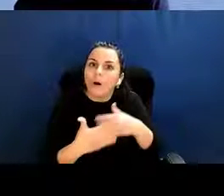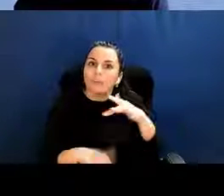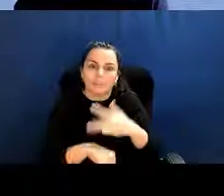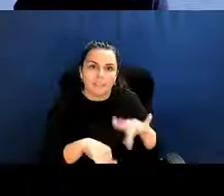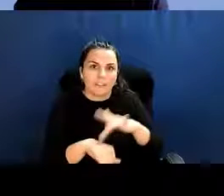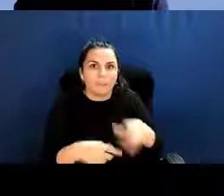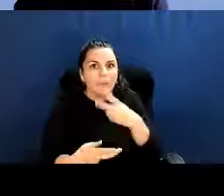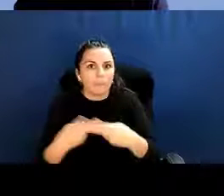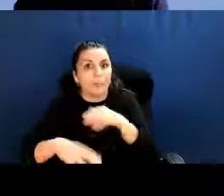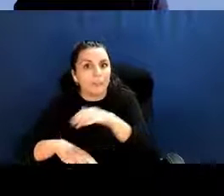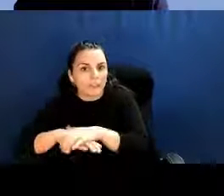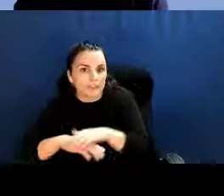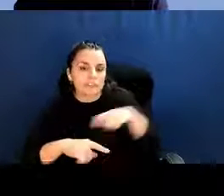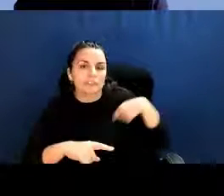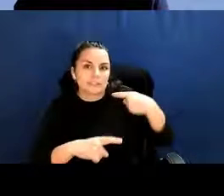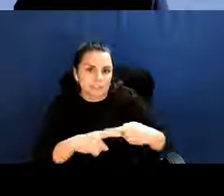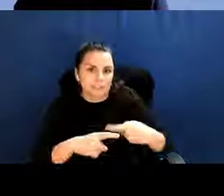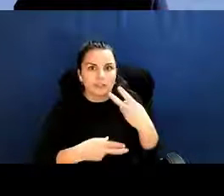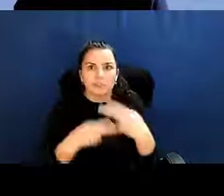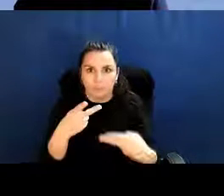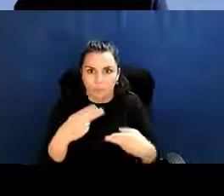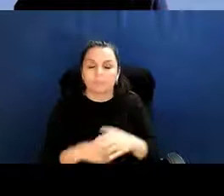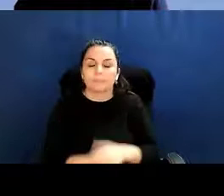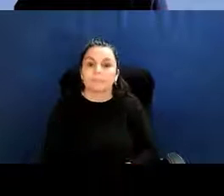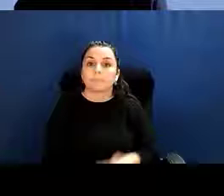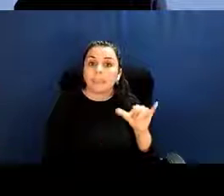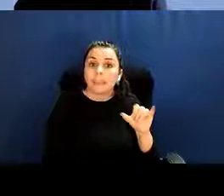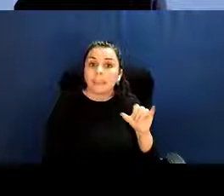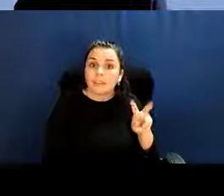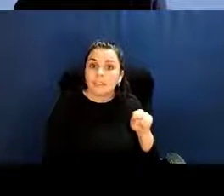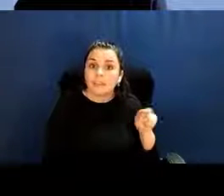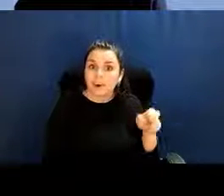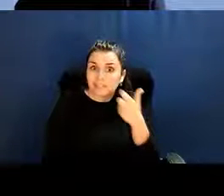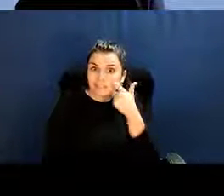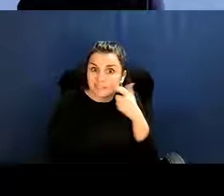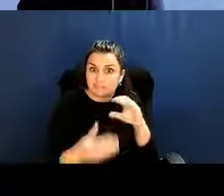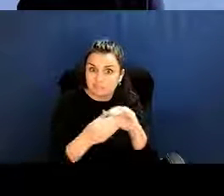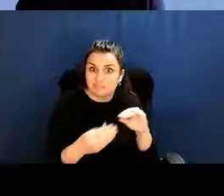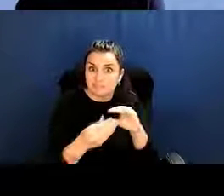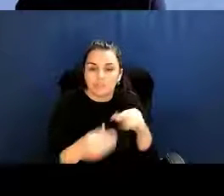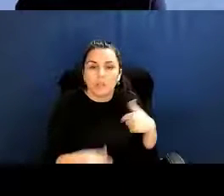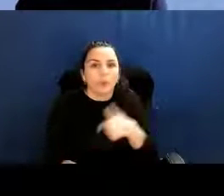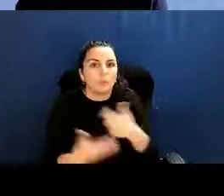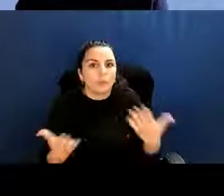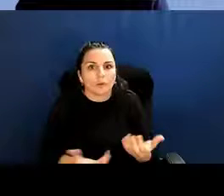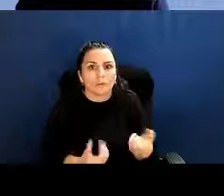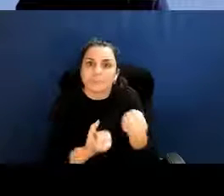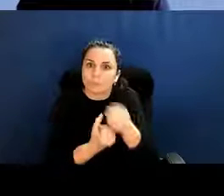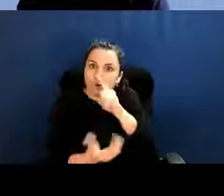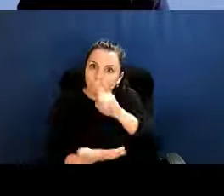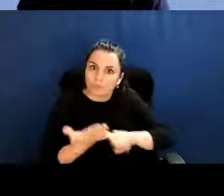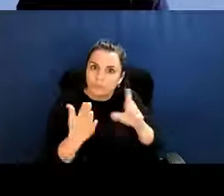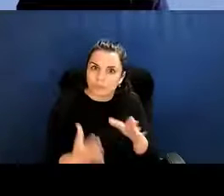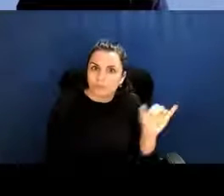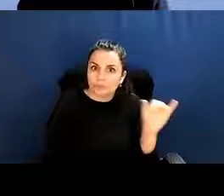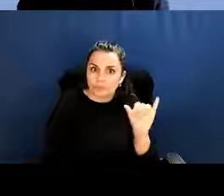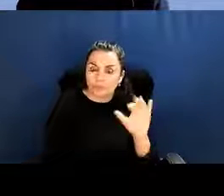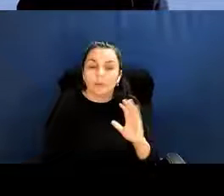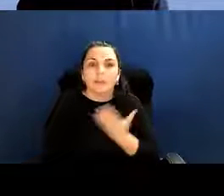And as Yvonne mentioned in her presentation, we're also here for researchers, and our website includes a lot of information